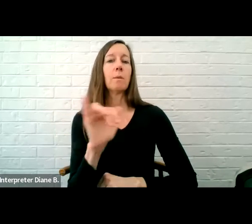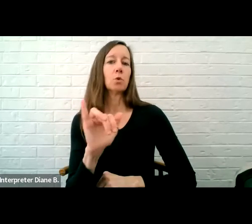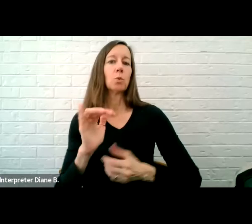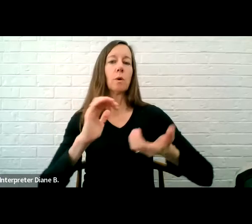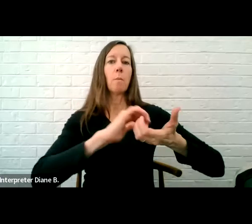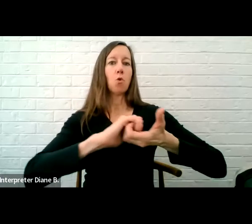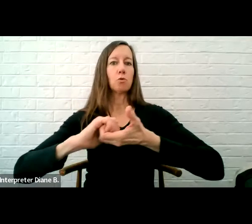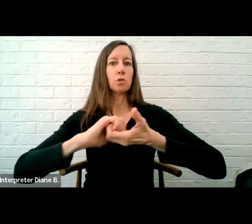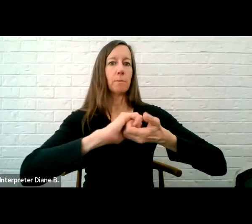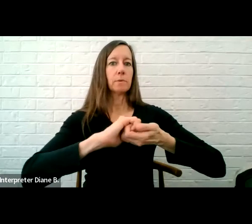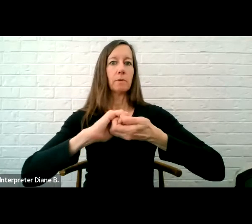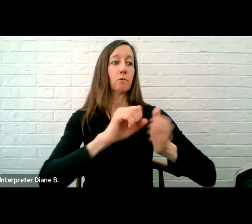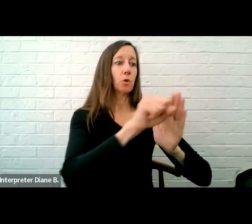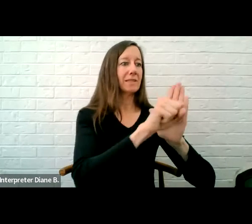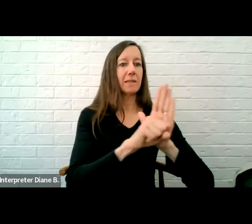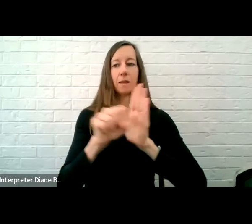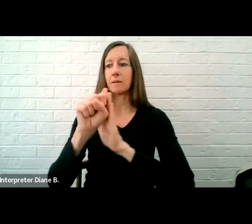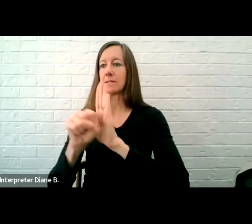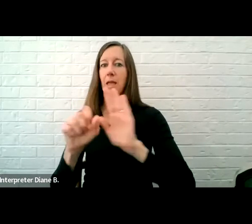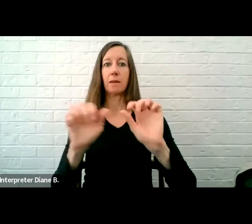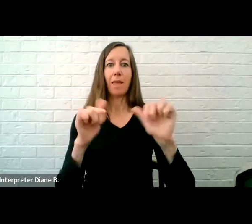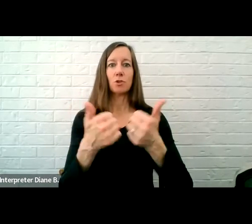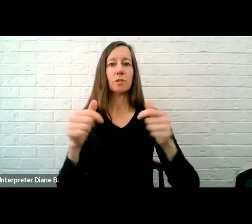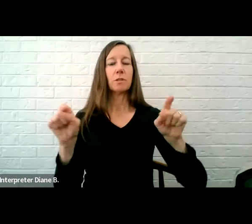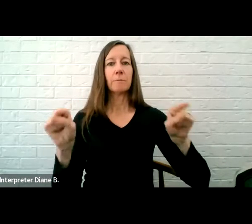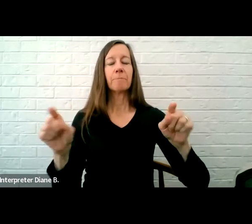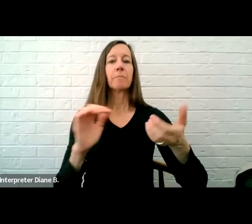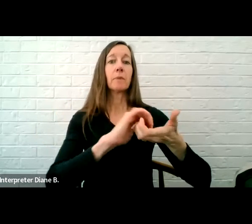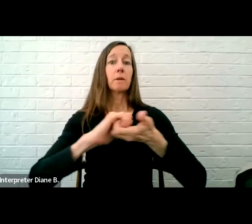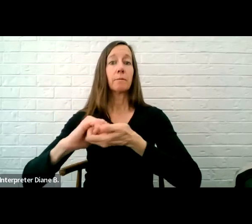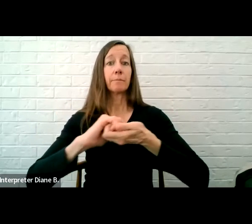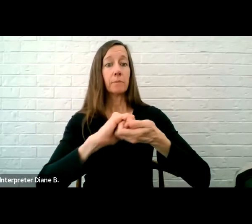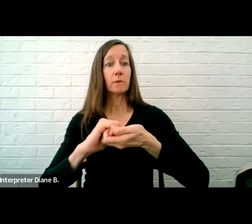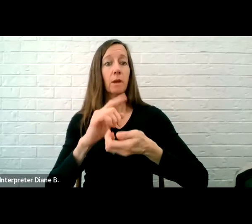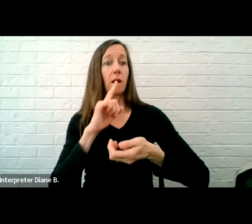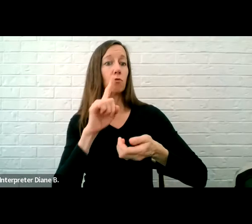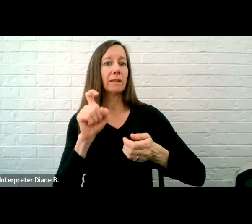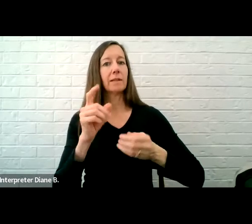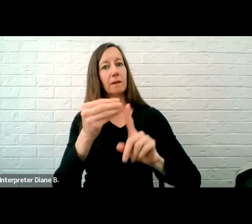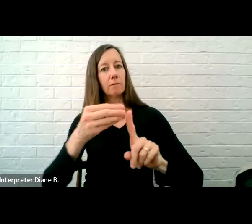to ensure that there's a real focus on expanding access to affordable,